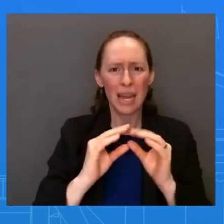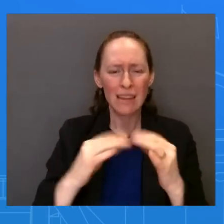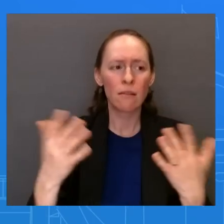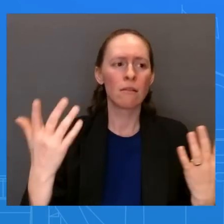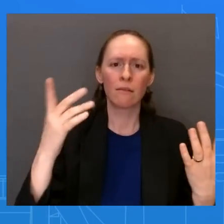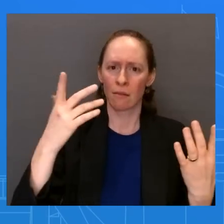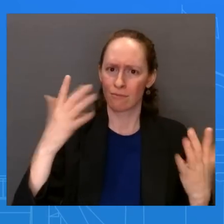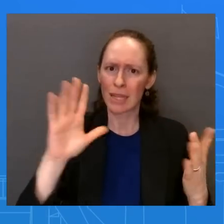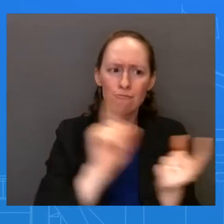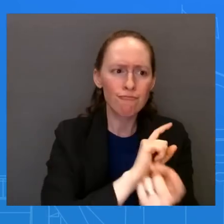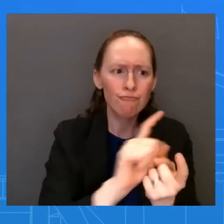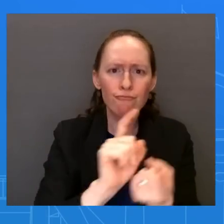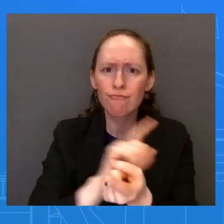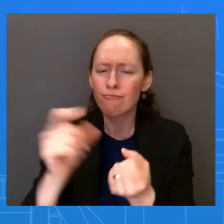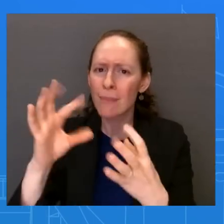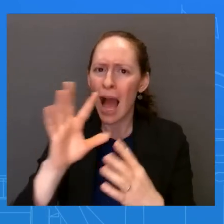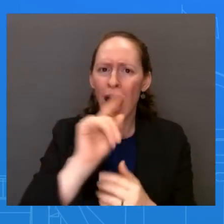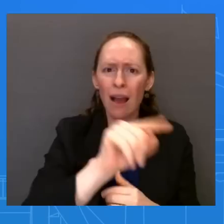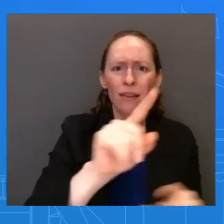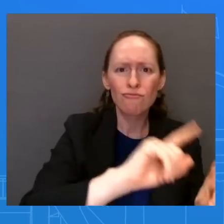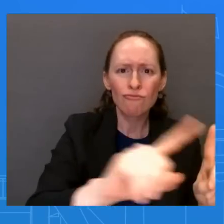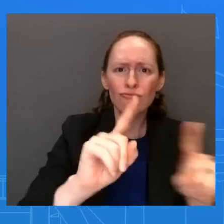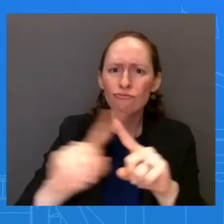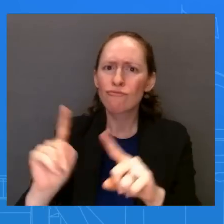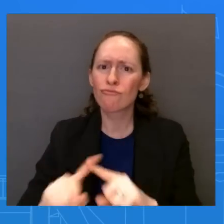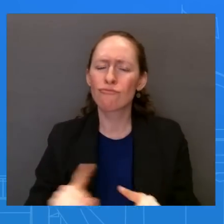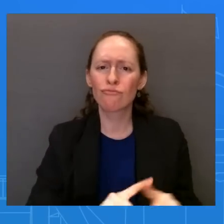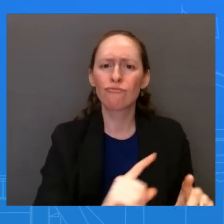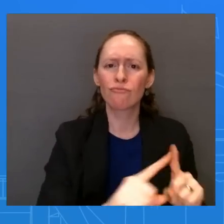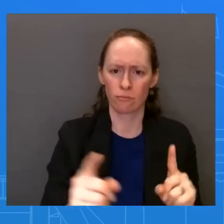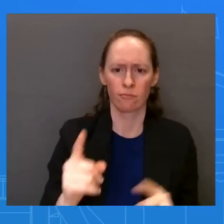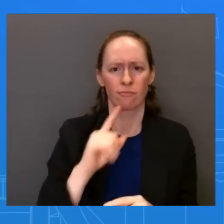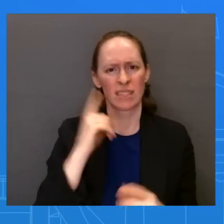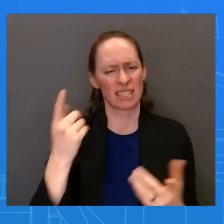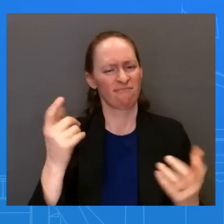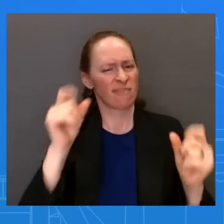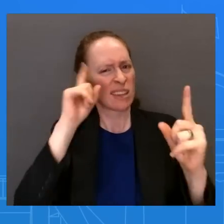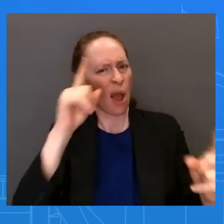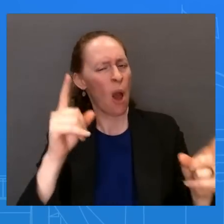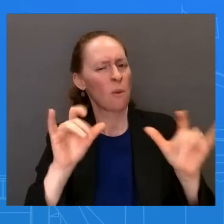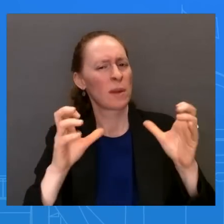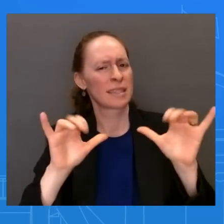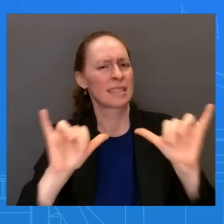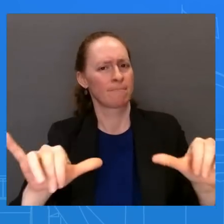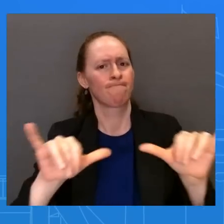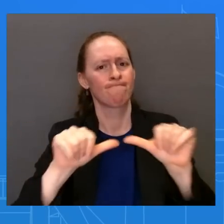of our renewed partnership with the region's governments, business community, and civil society,